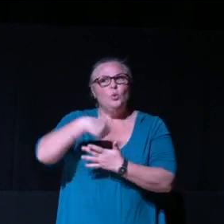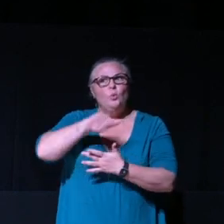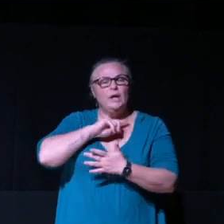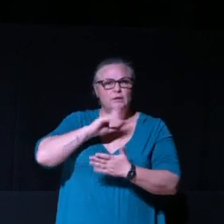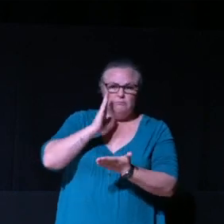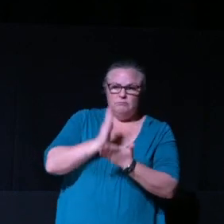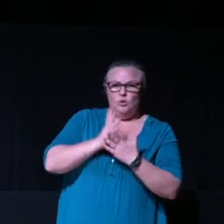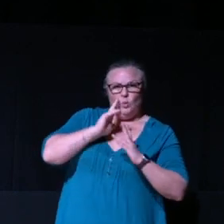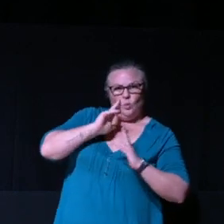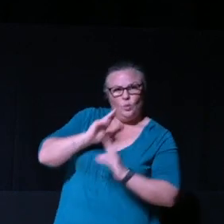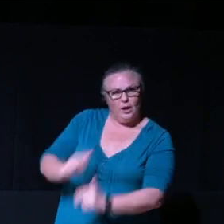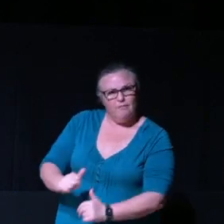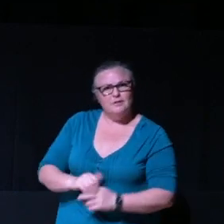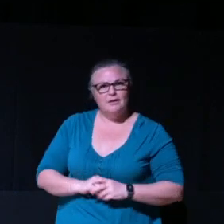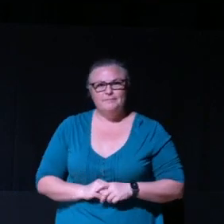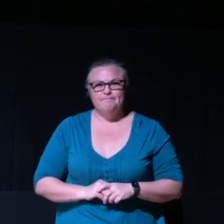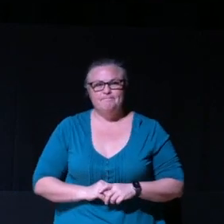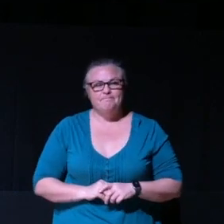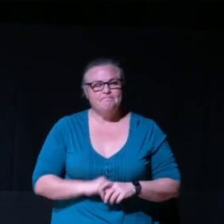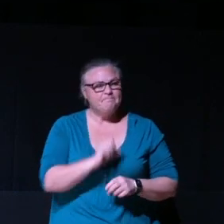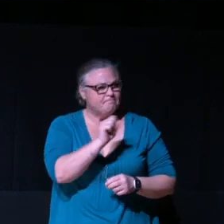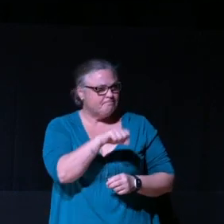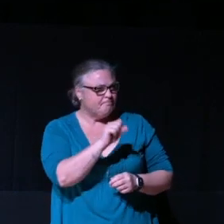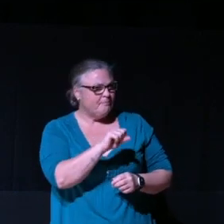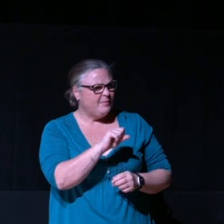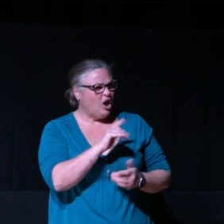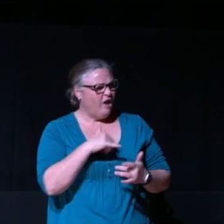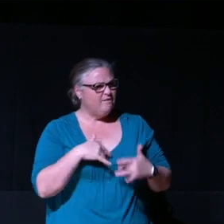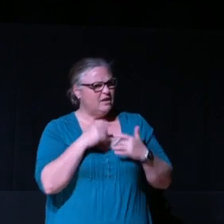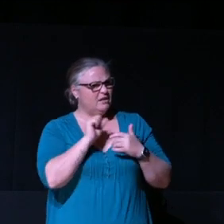skill set in a way I think because even just as individuals but as artists you